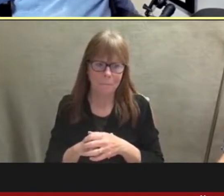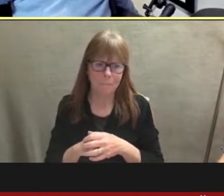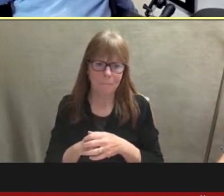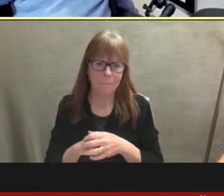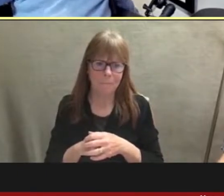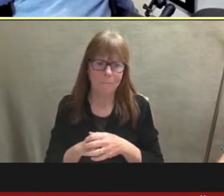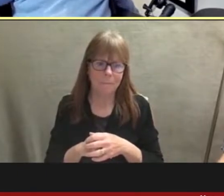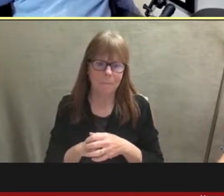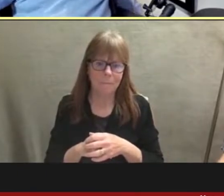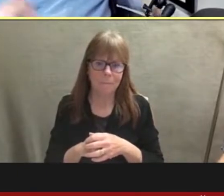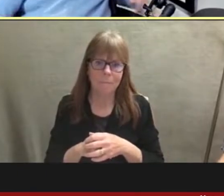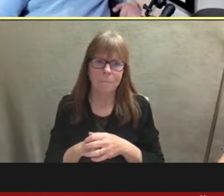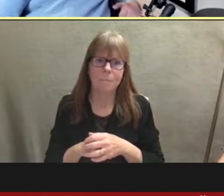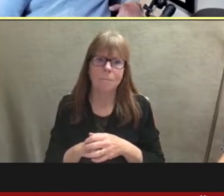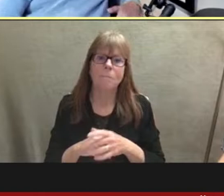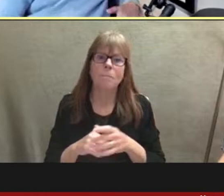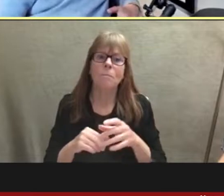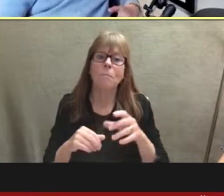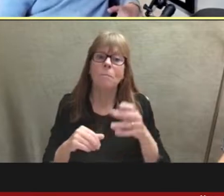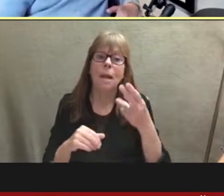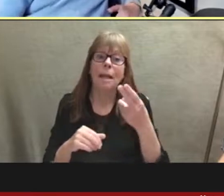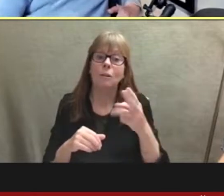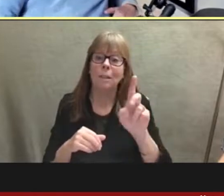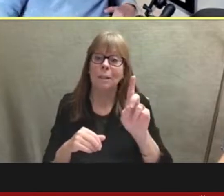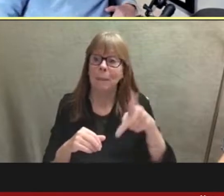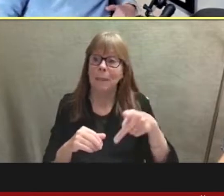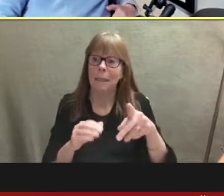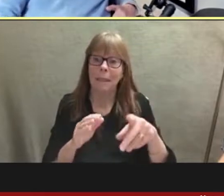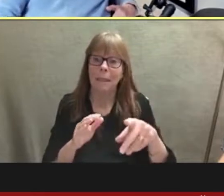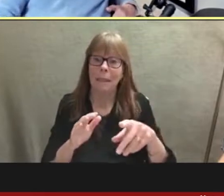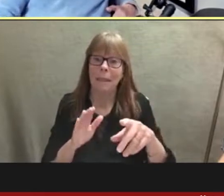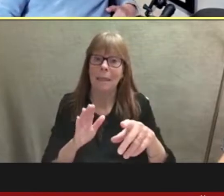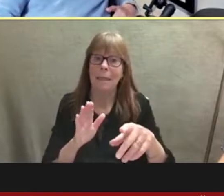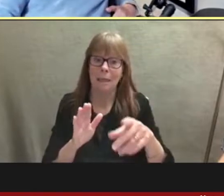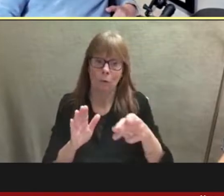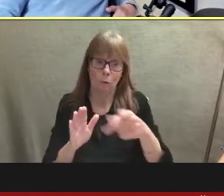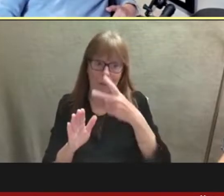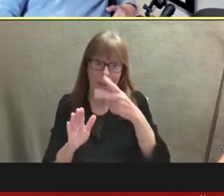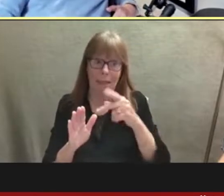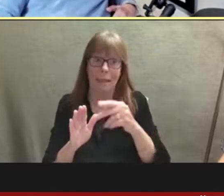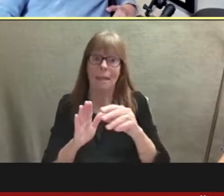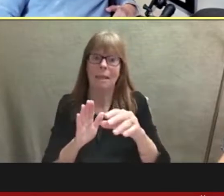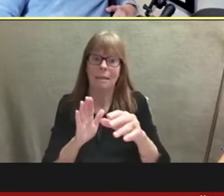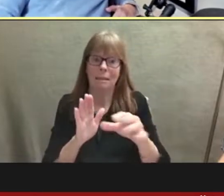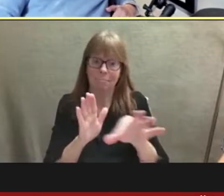Designations for health disparities population are as you see here. It establishes a Centers